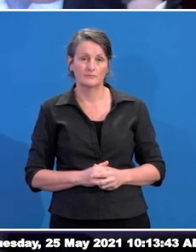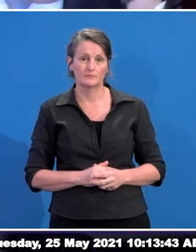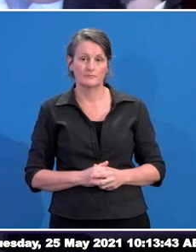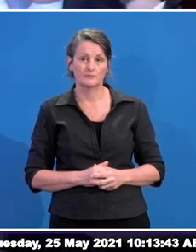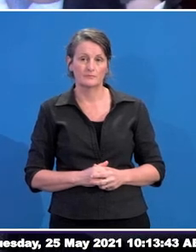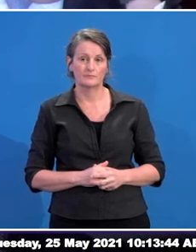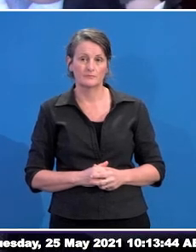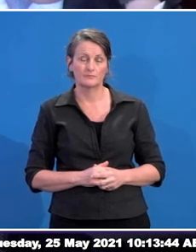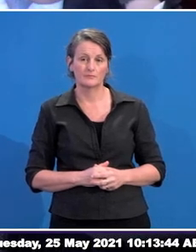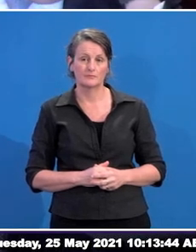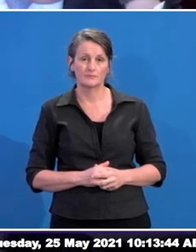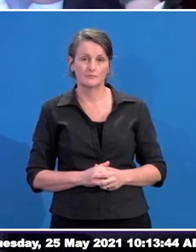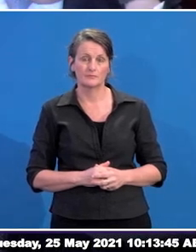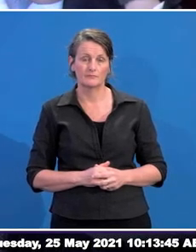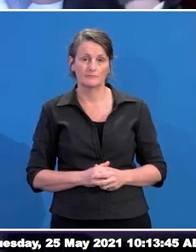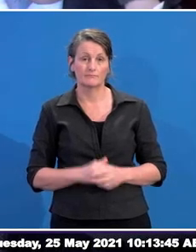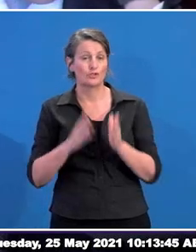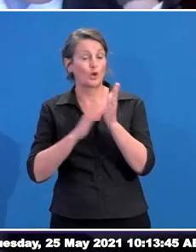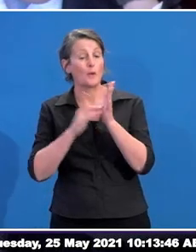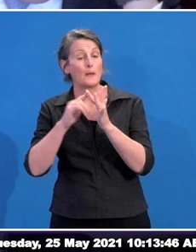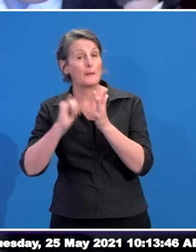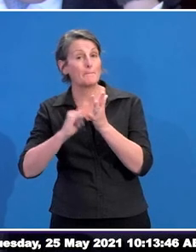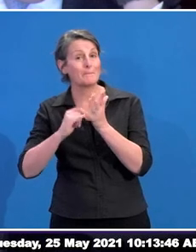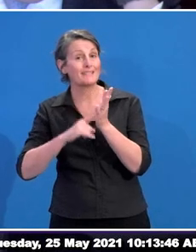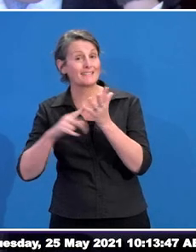You see she says there, "It's understandable you have a high level